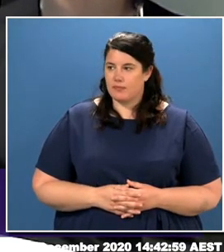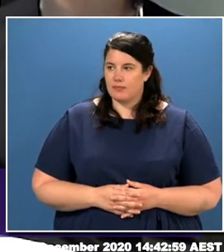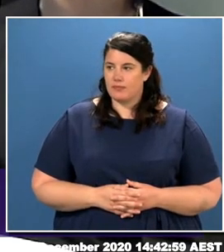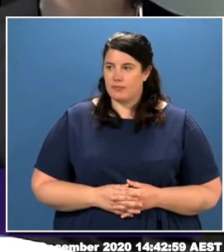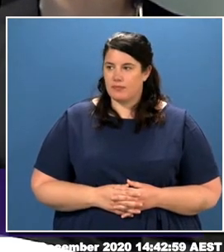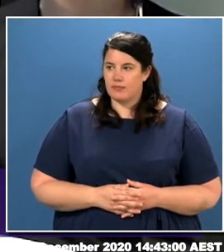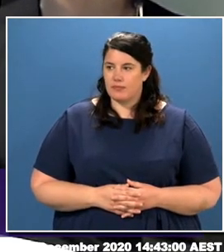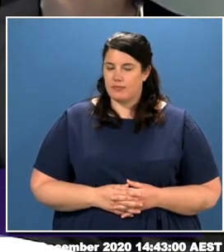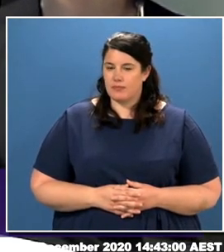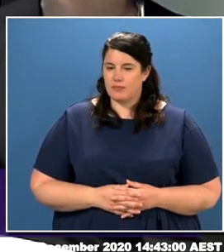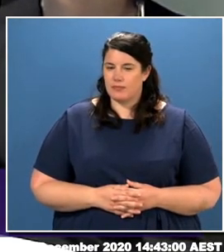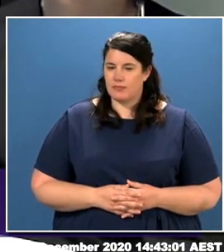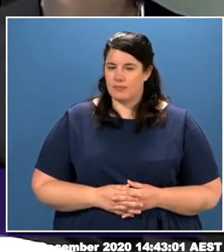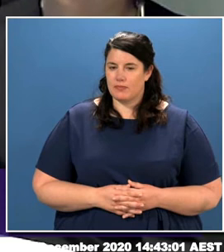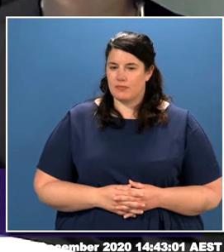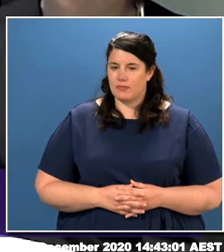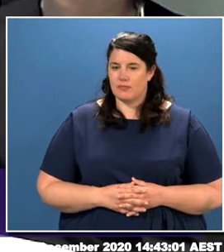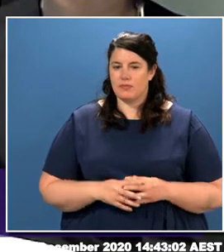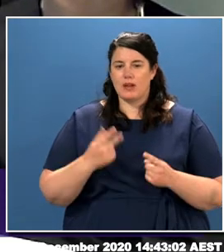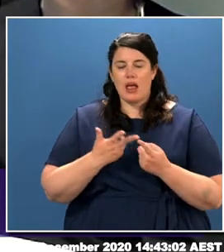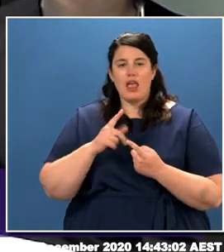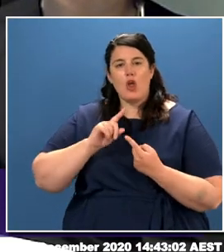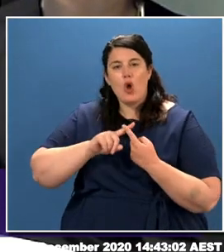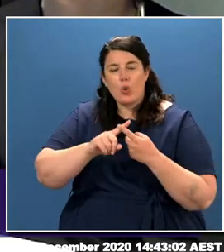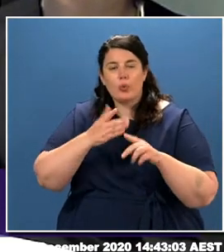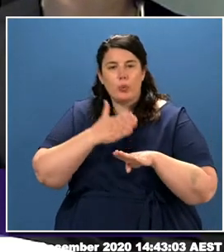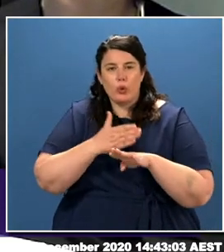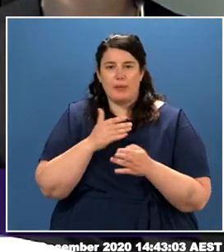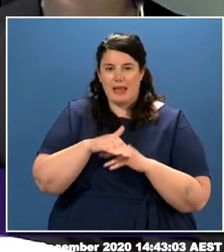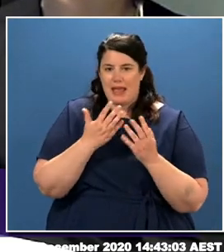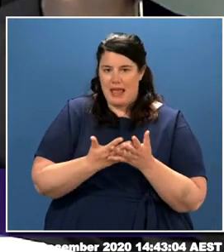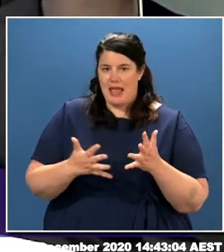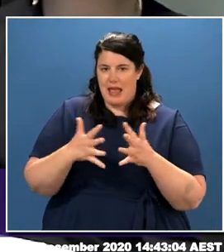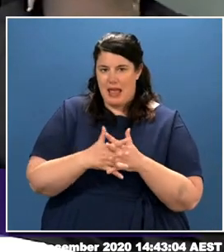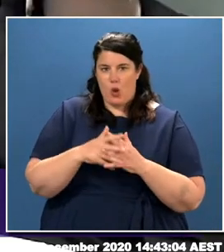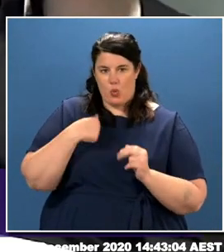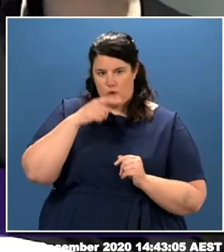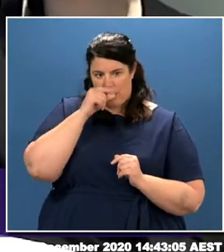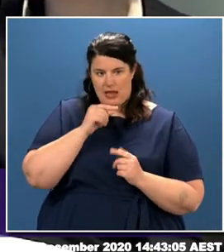that we need to do around how do we get consistency and funding to support LGBTI